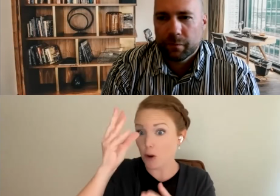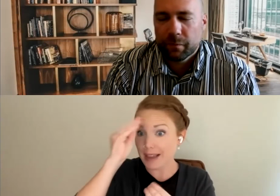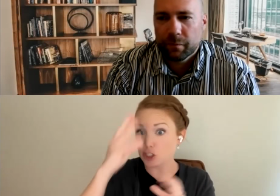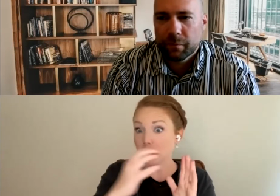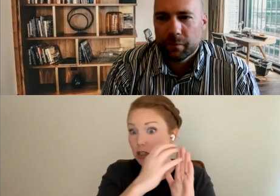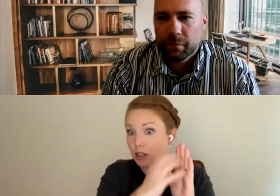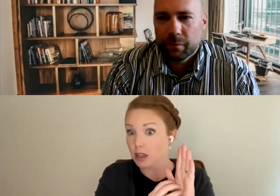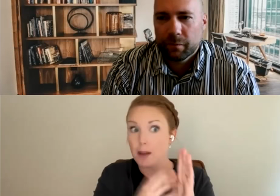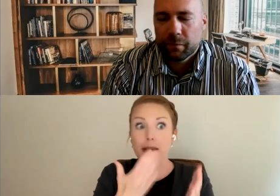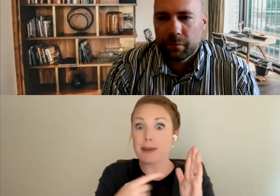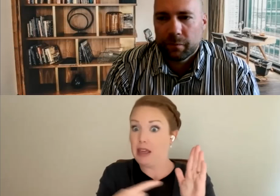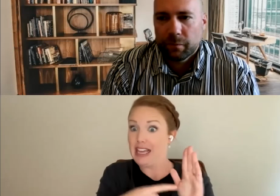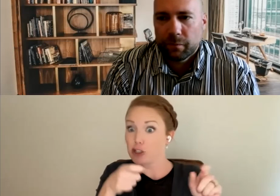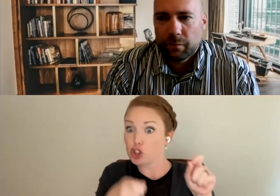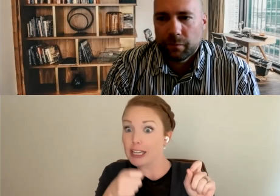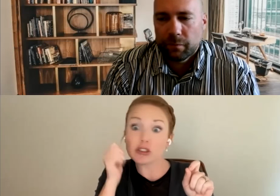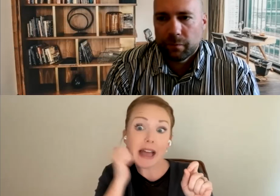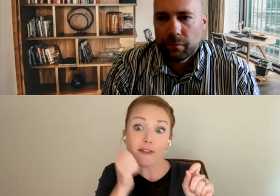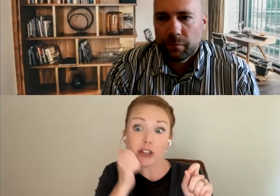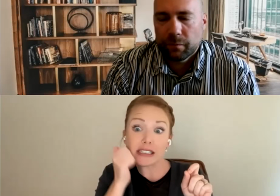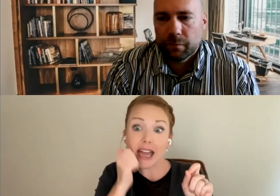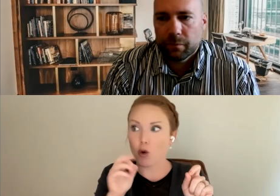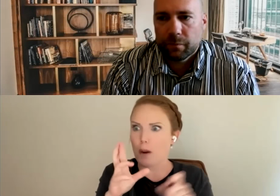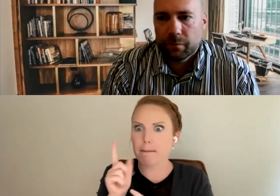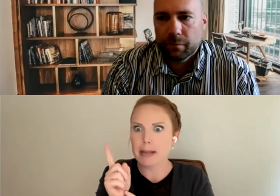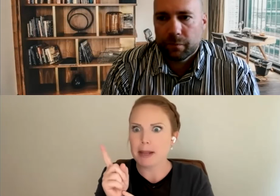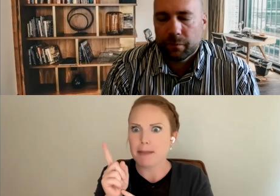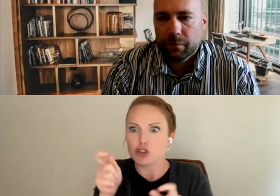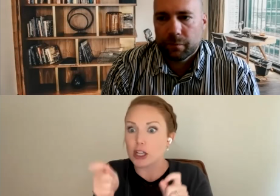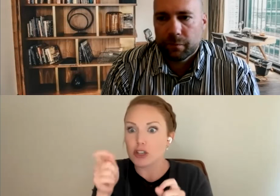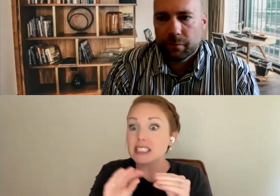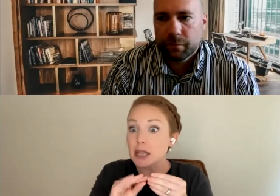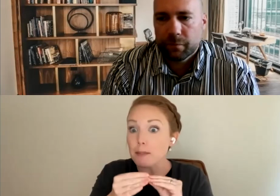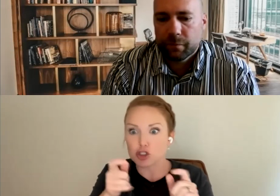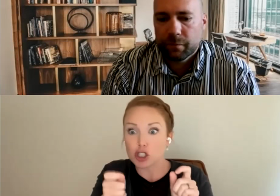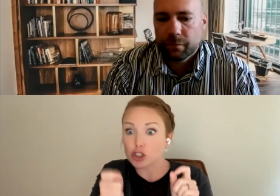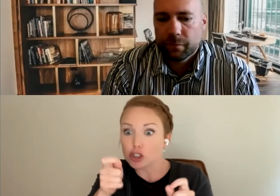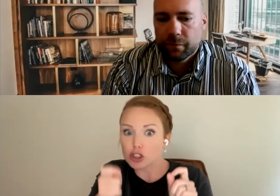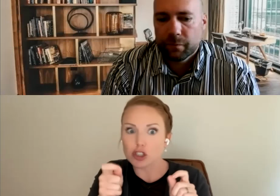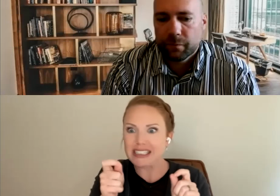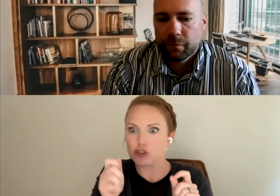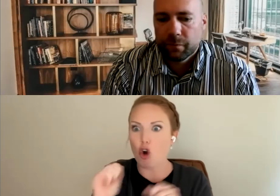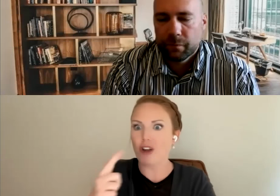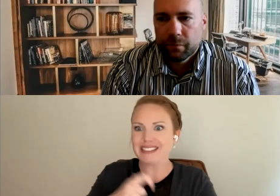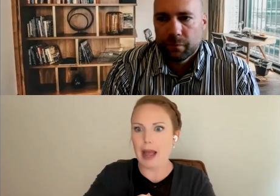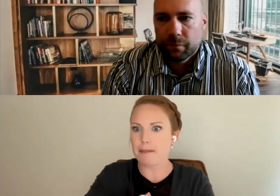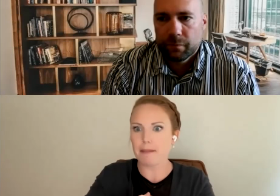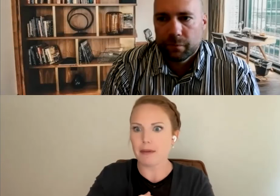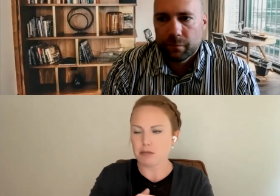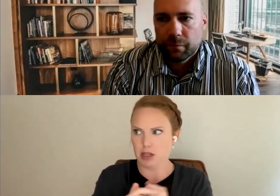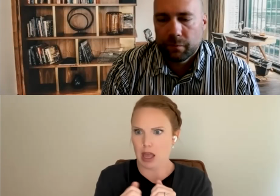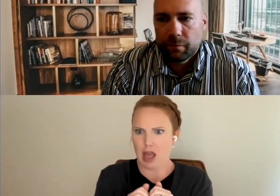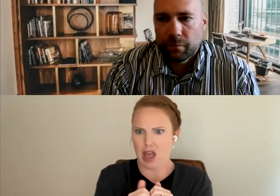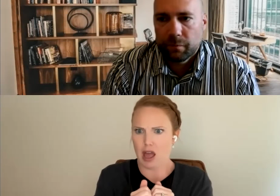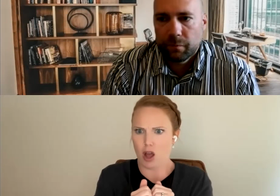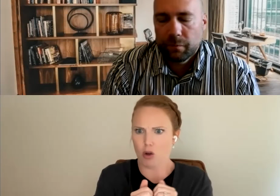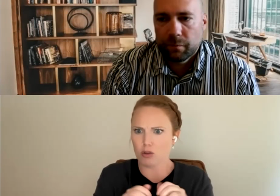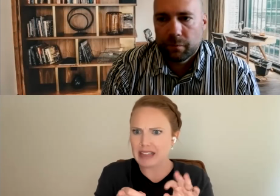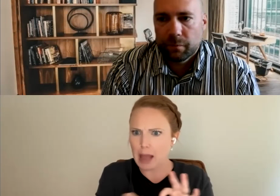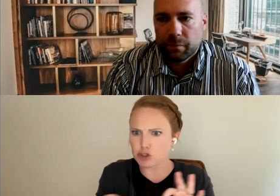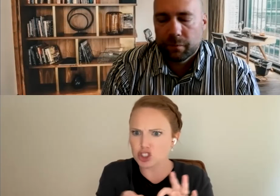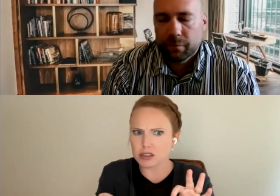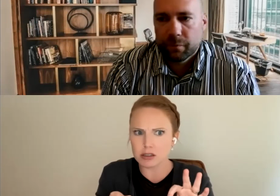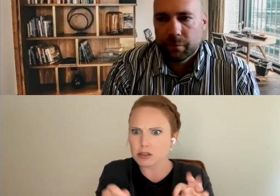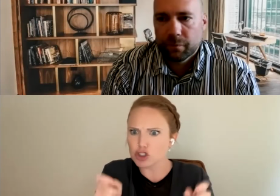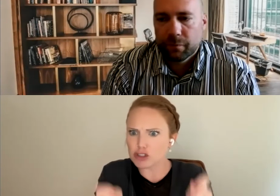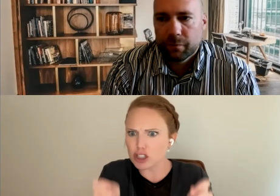to day, from second to second. So that's where the proposal to encourage entrepreneurs or